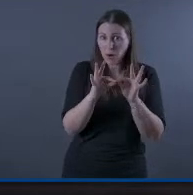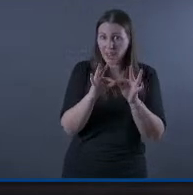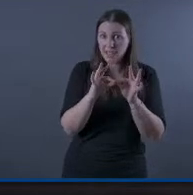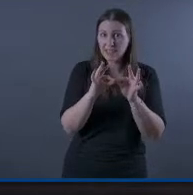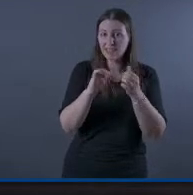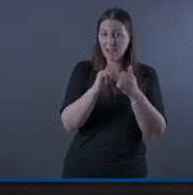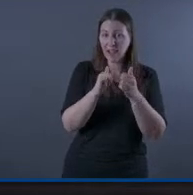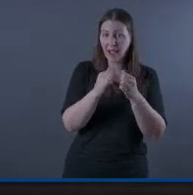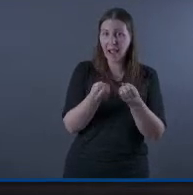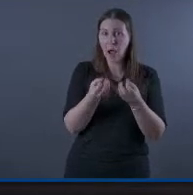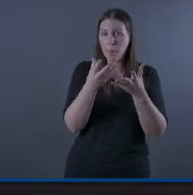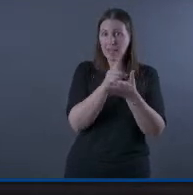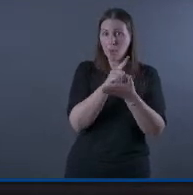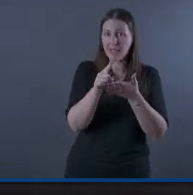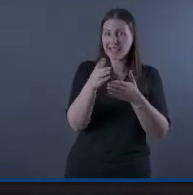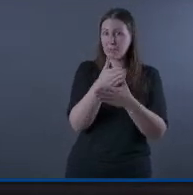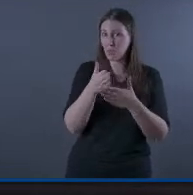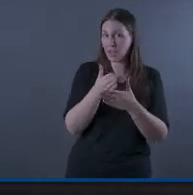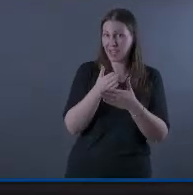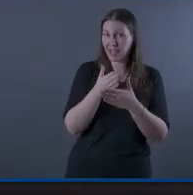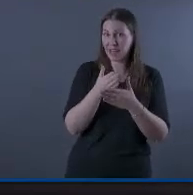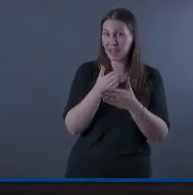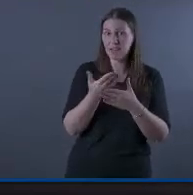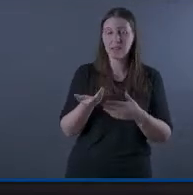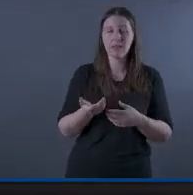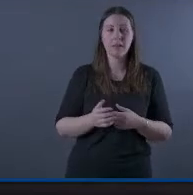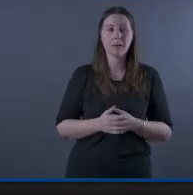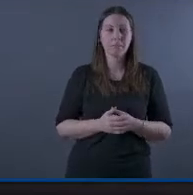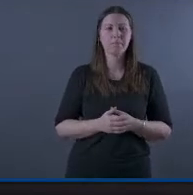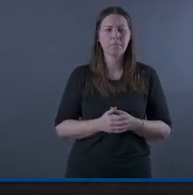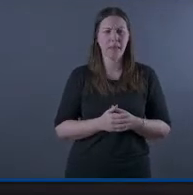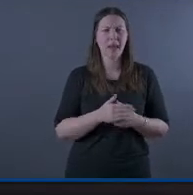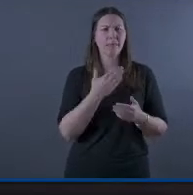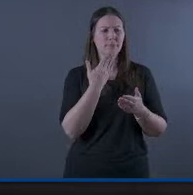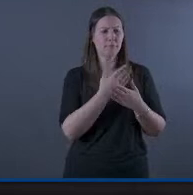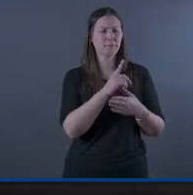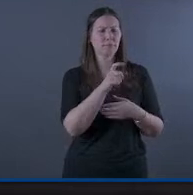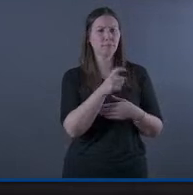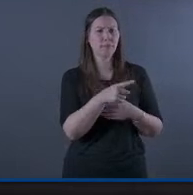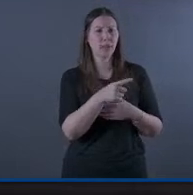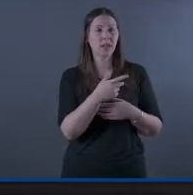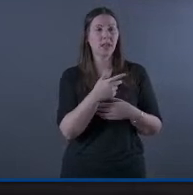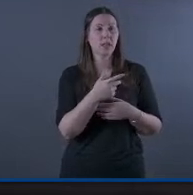Yeah, it's another good question. So just to reiterate, there are three vaccines currently approved.